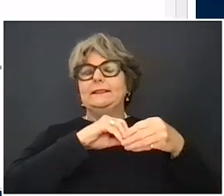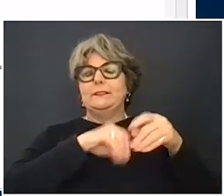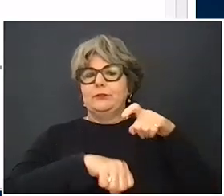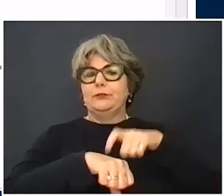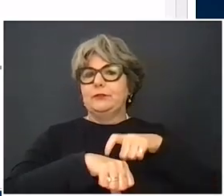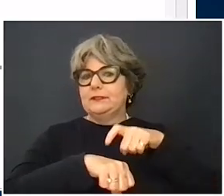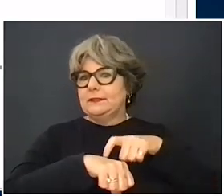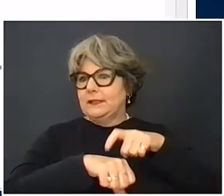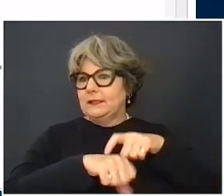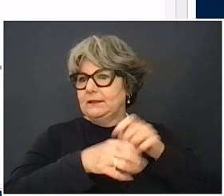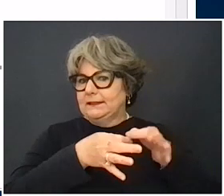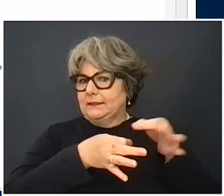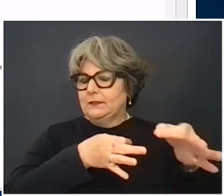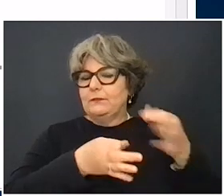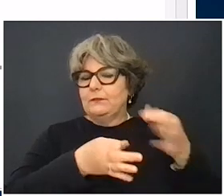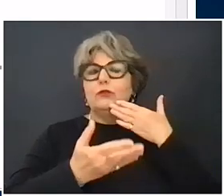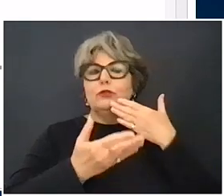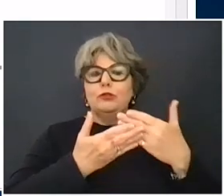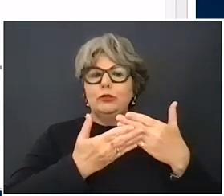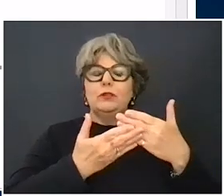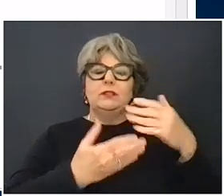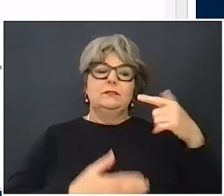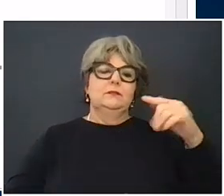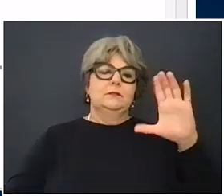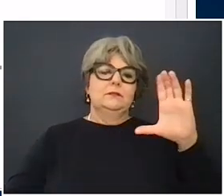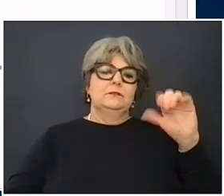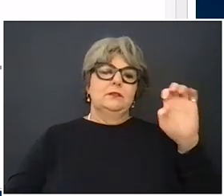good cause at one year.